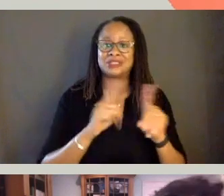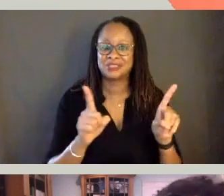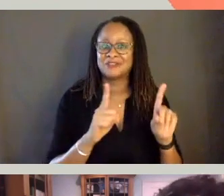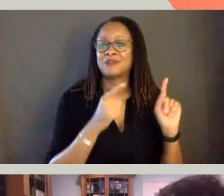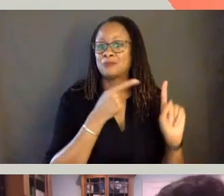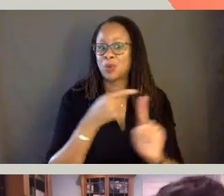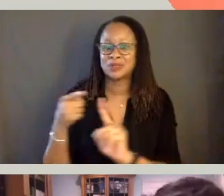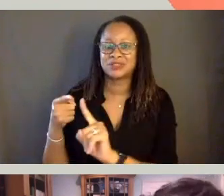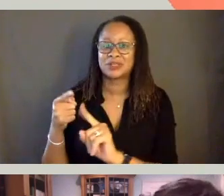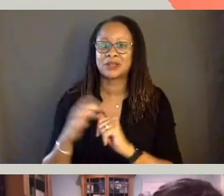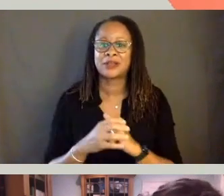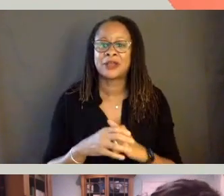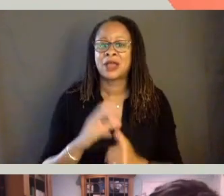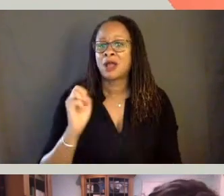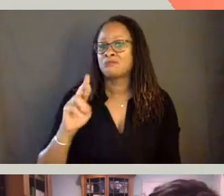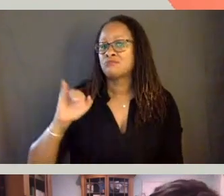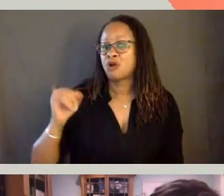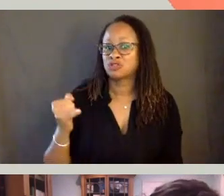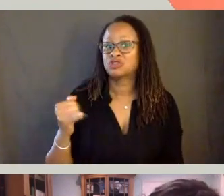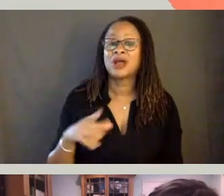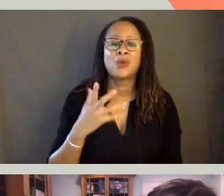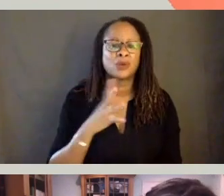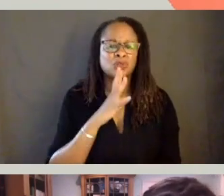Can I just riff on one thing you said Set,